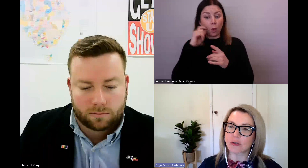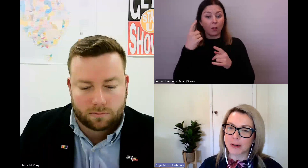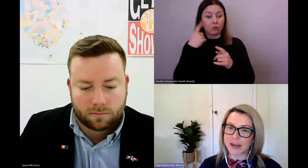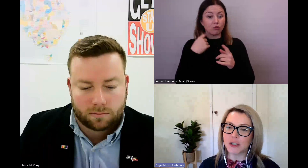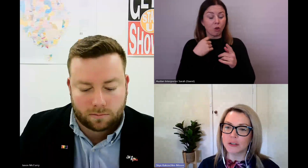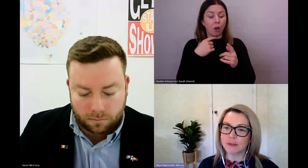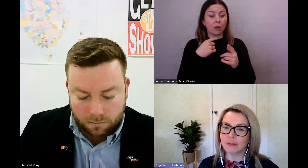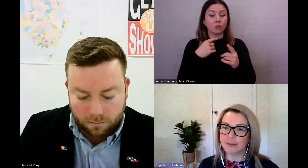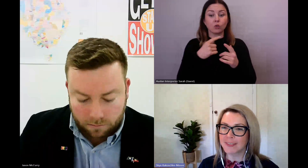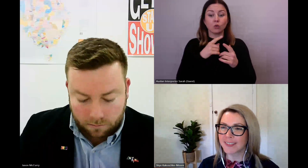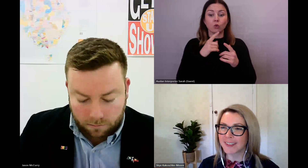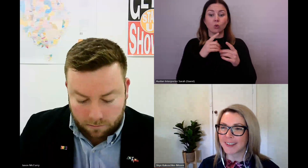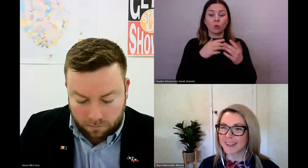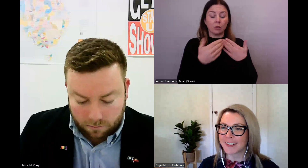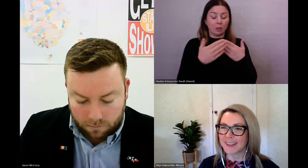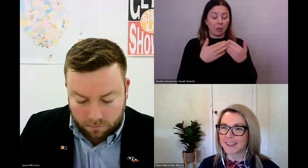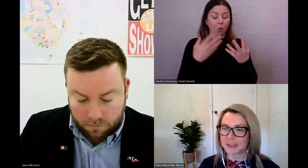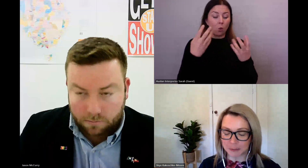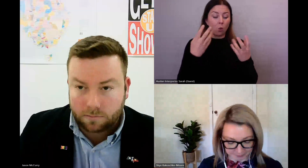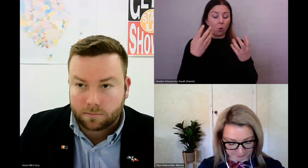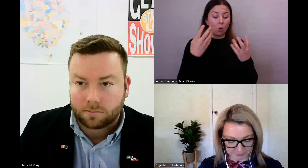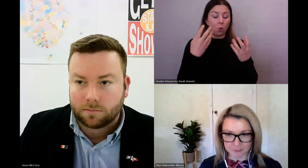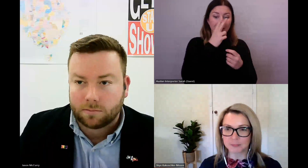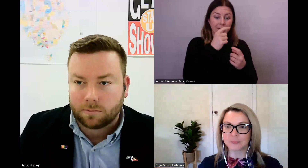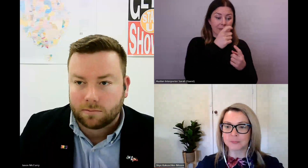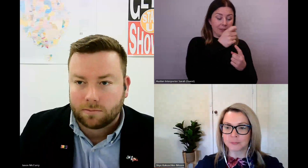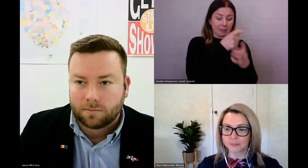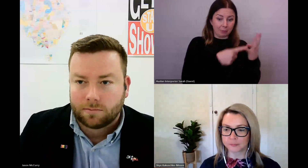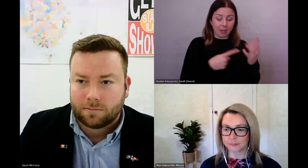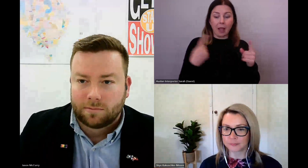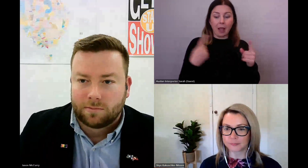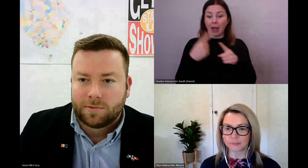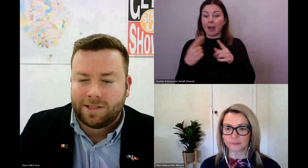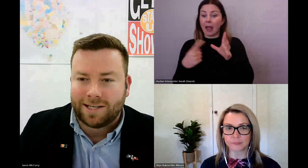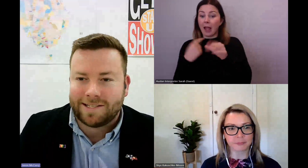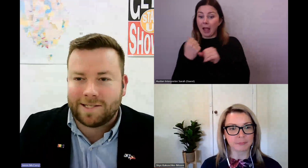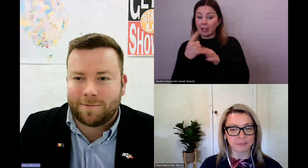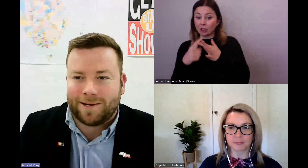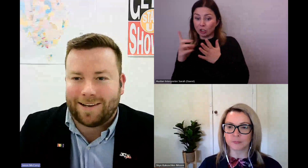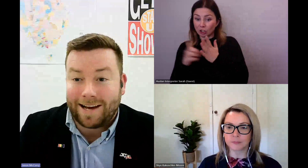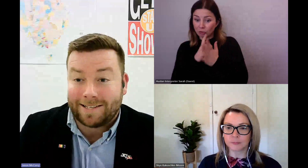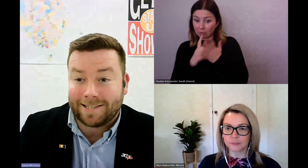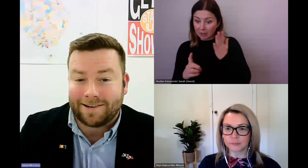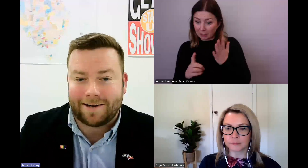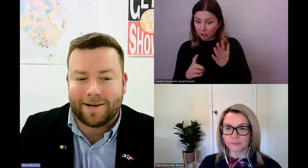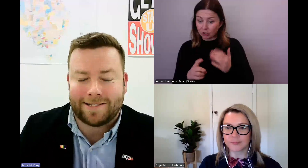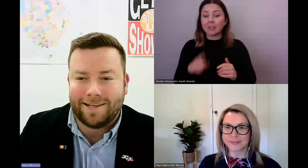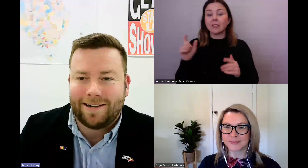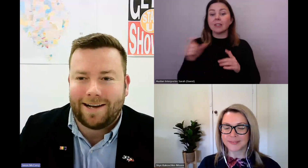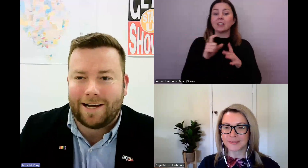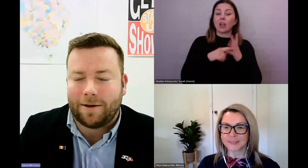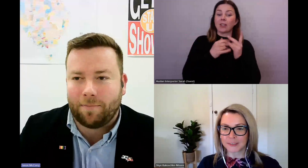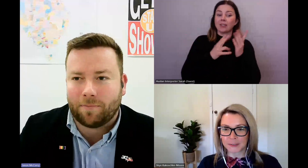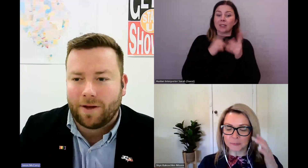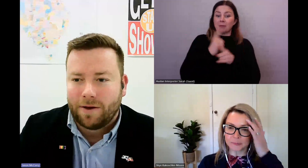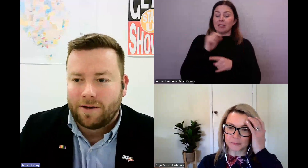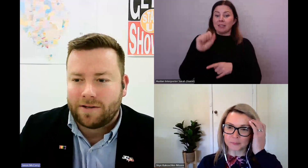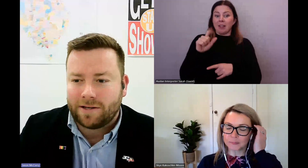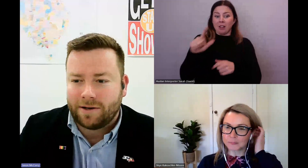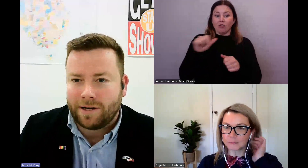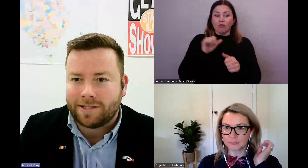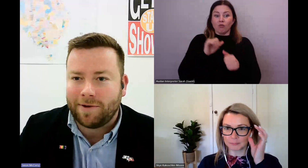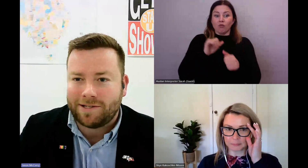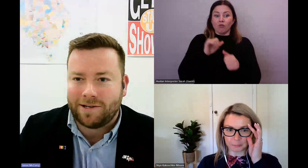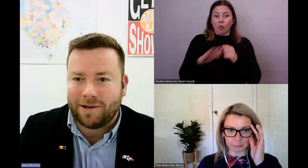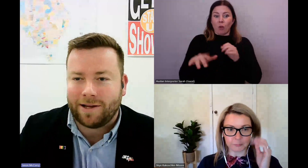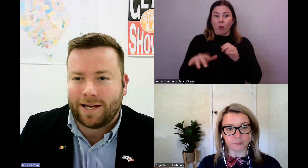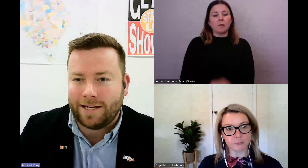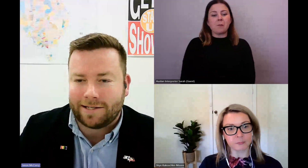discrimination?" Jason speaking. Yeah it's a great question. So as I mentioned earlier